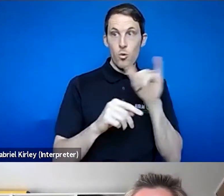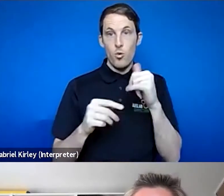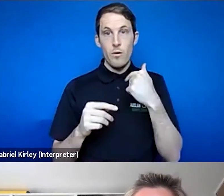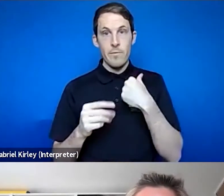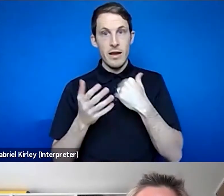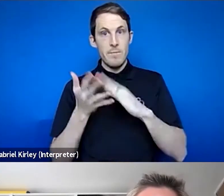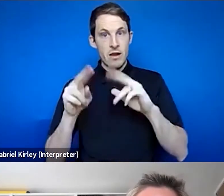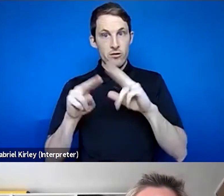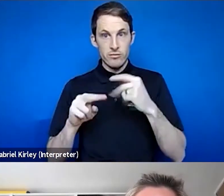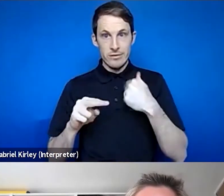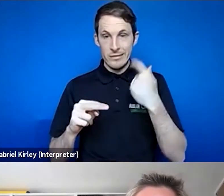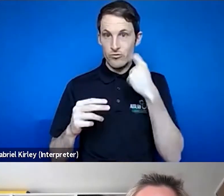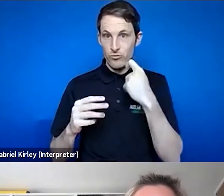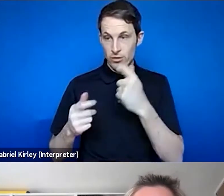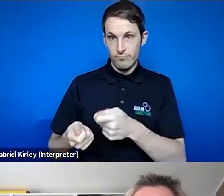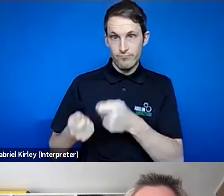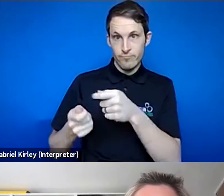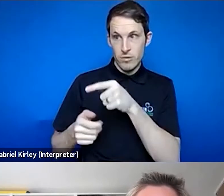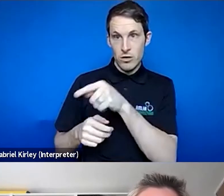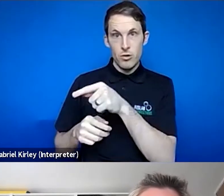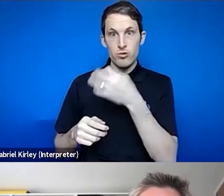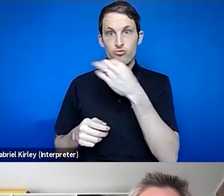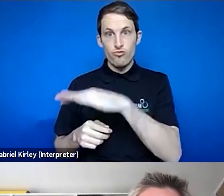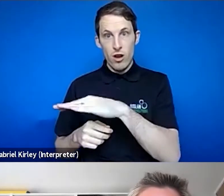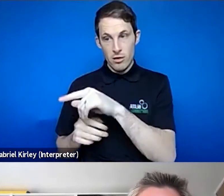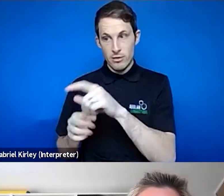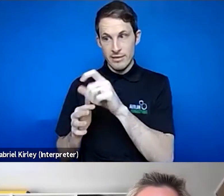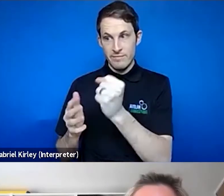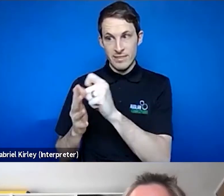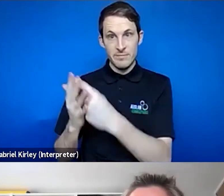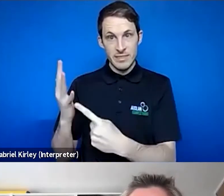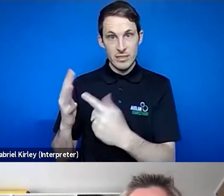to educate a child with a disability from home because schools are closed. They matter